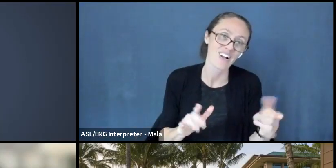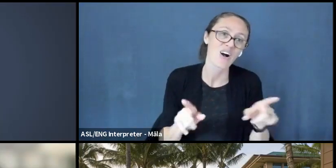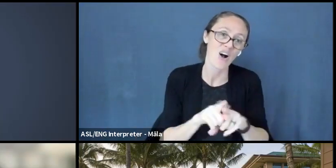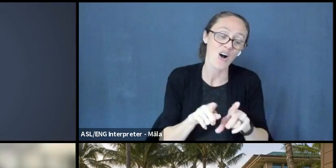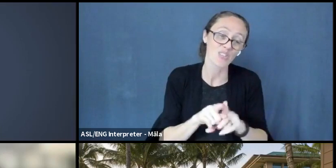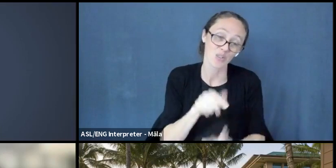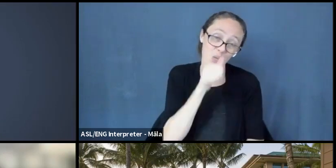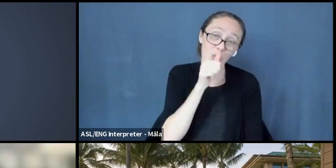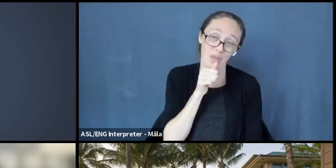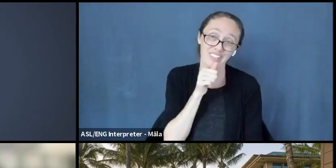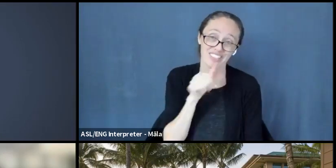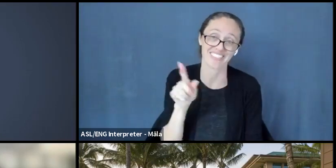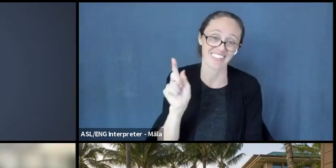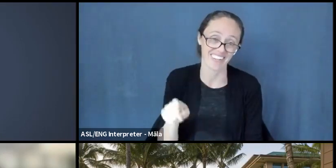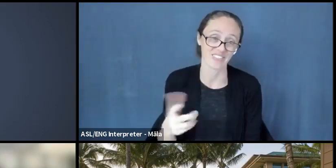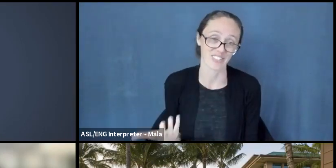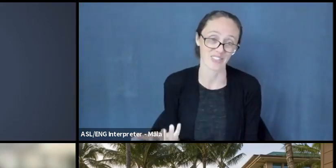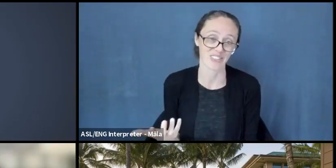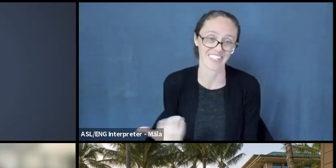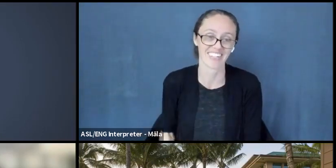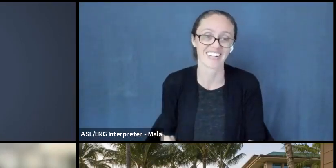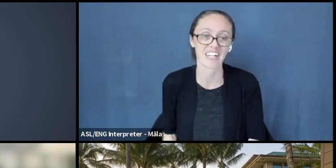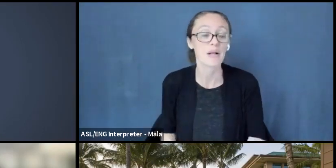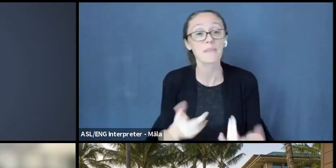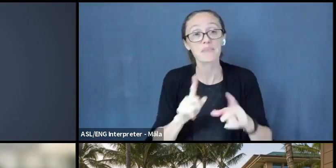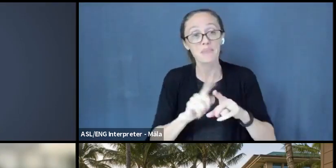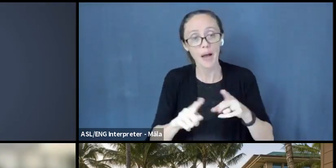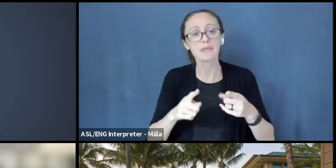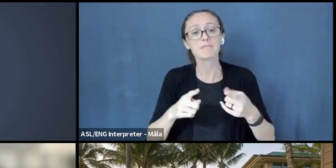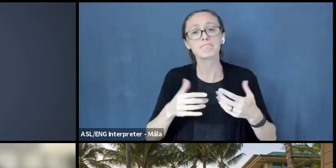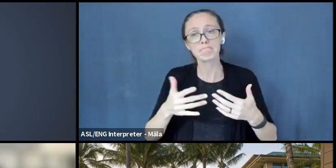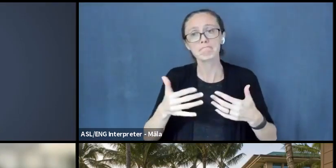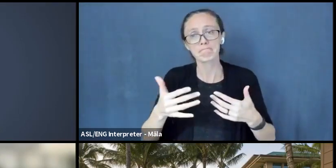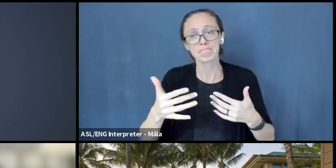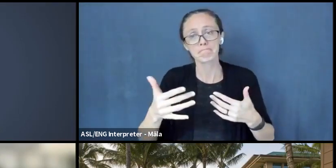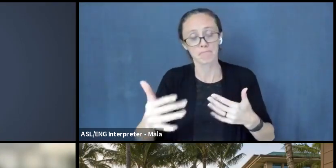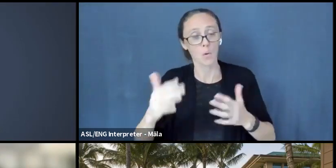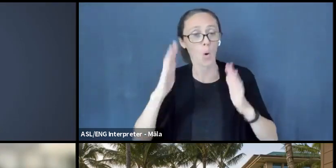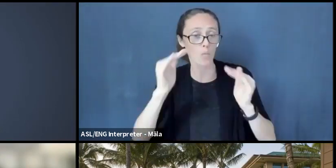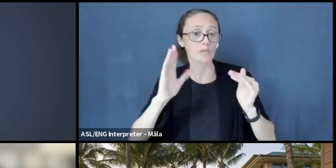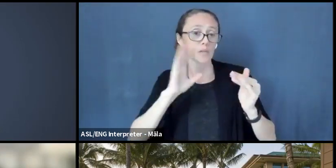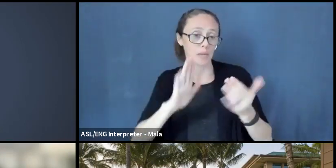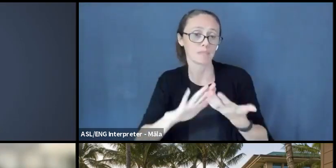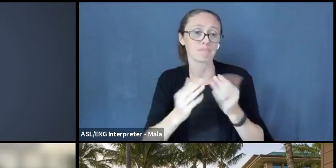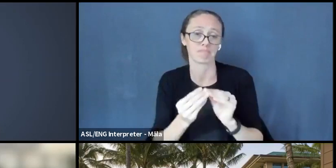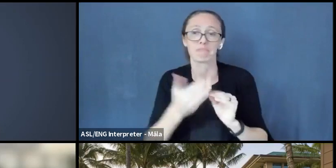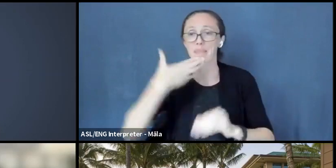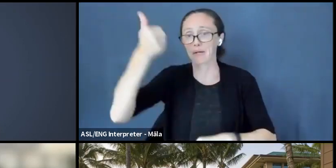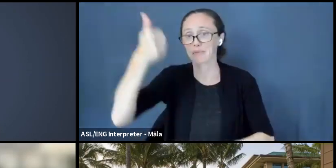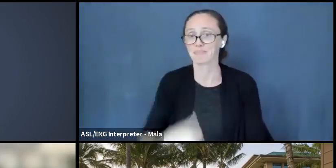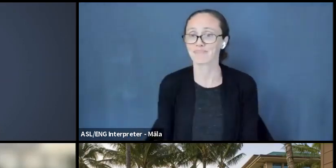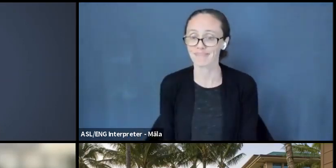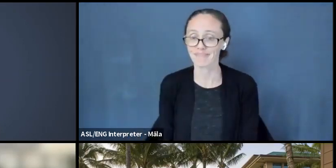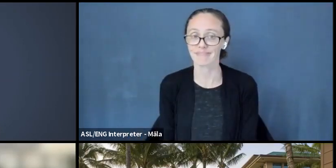But in time, we'll hopefully, get to see a better outcome.